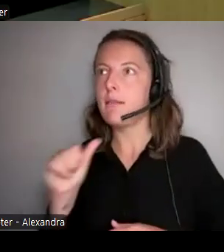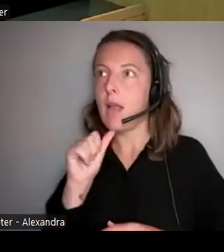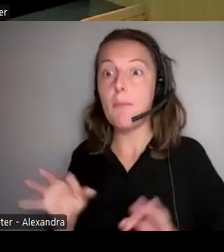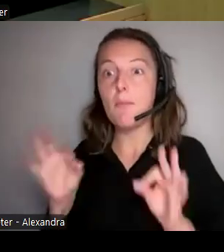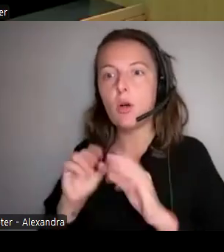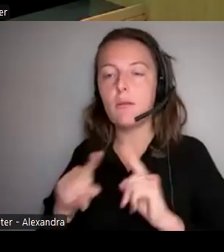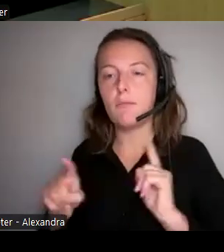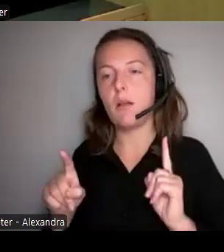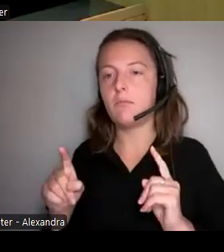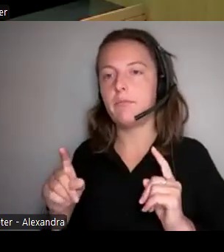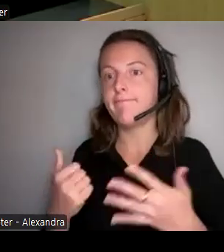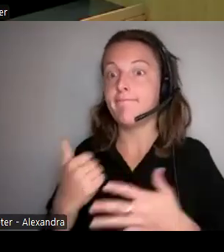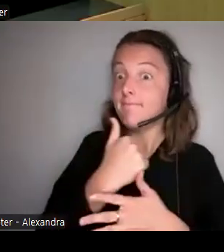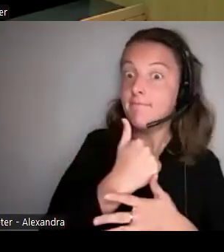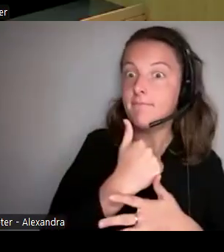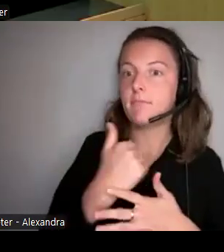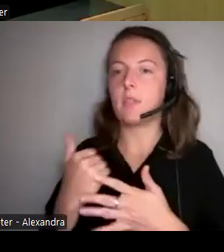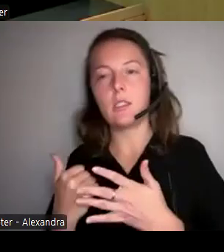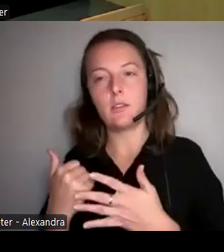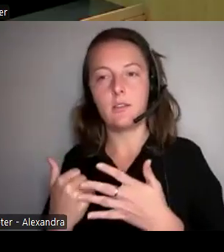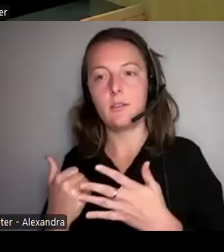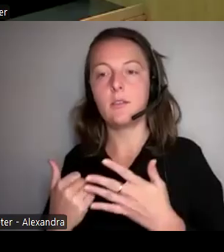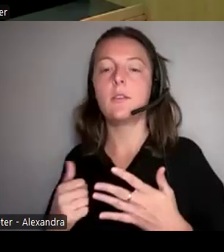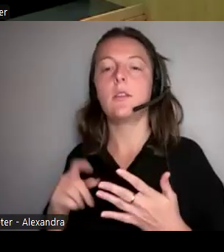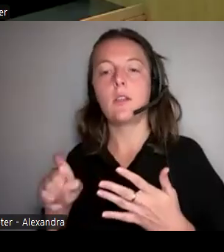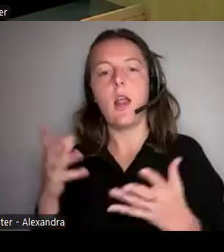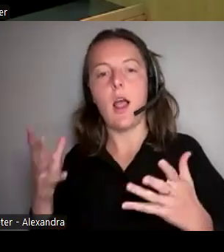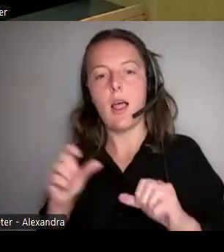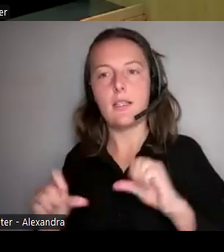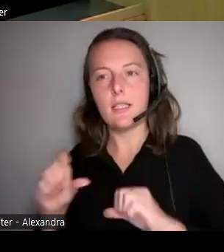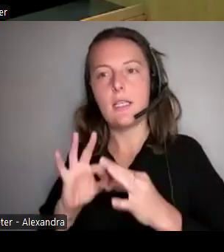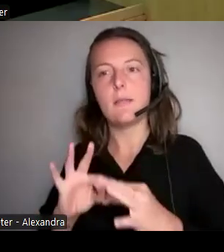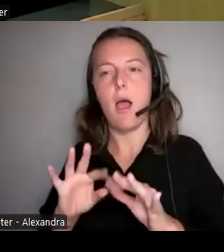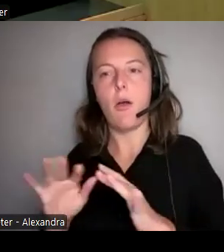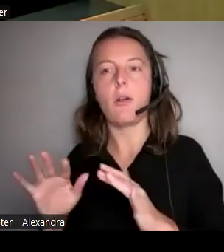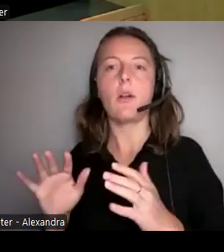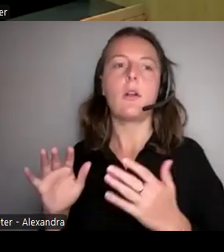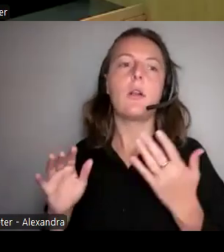a lot of um we we need a lot of science around what was interesting but we need to collect more